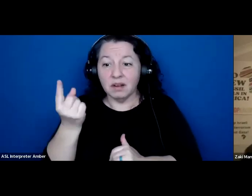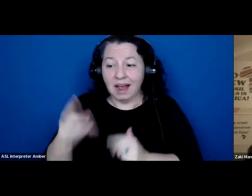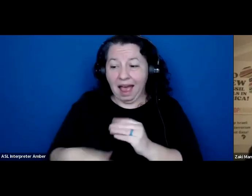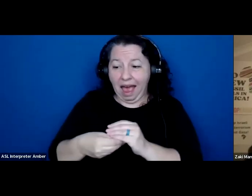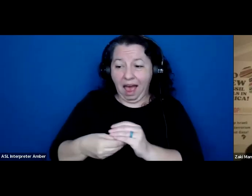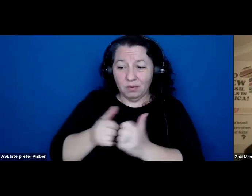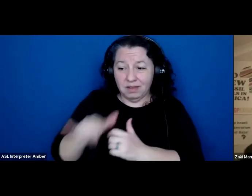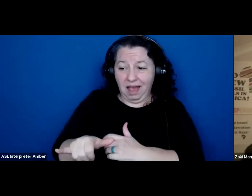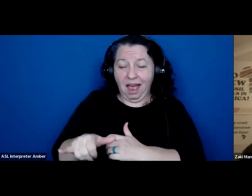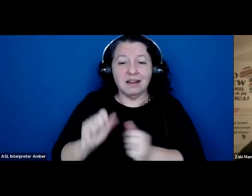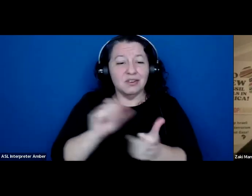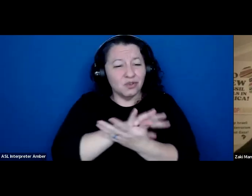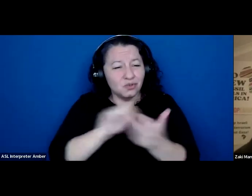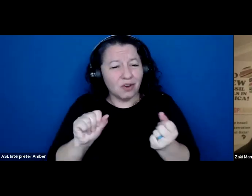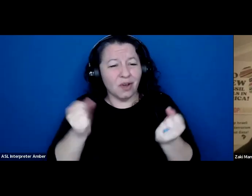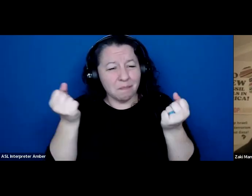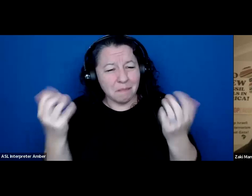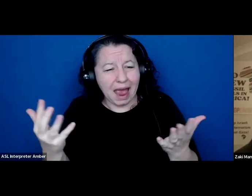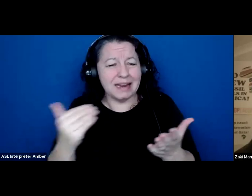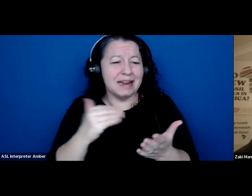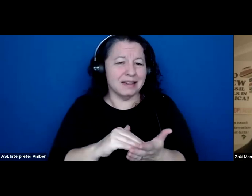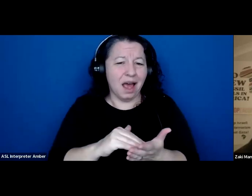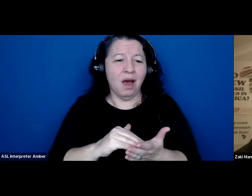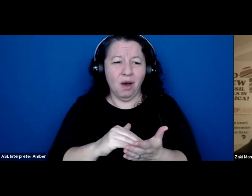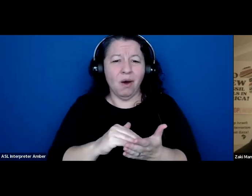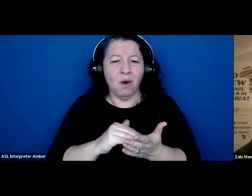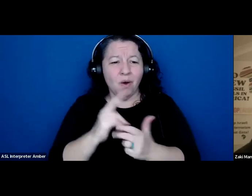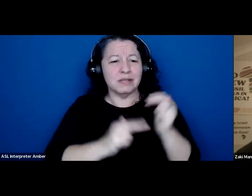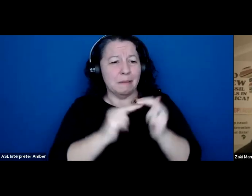of tens of thousands of buildings in Gaza, with the strip leveled